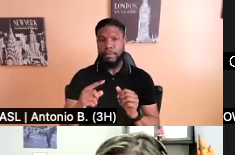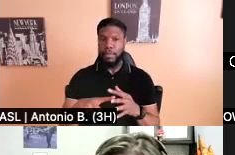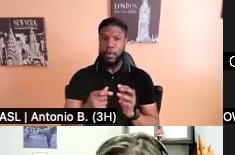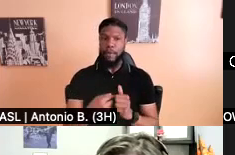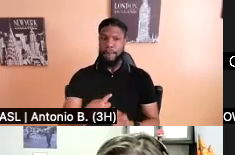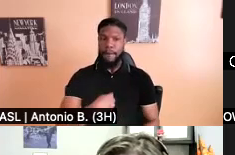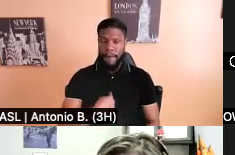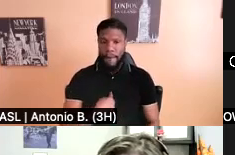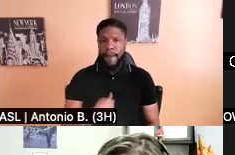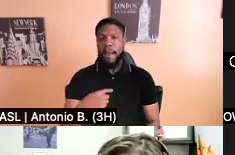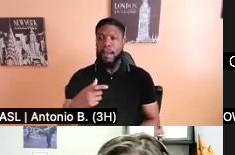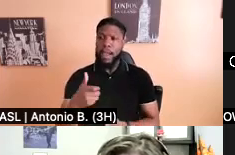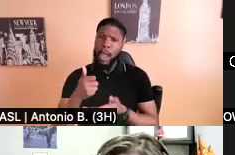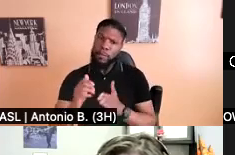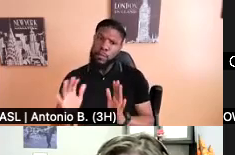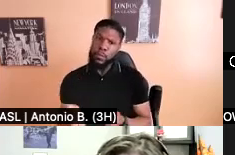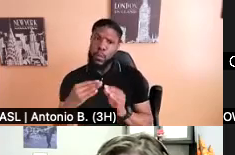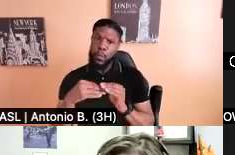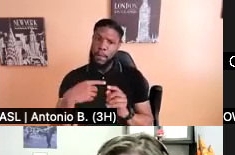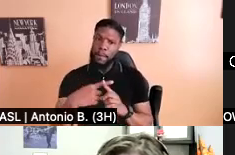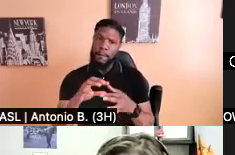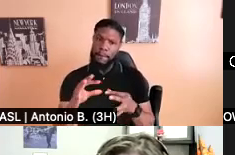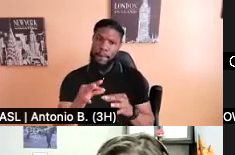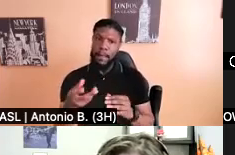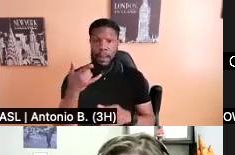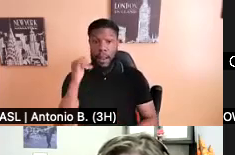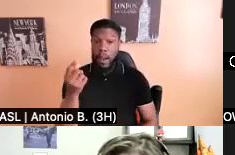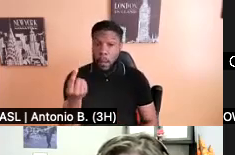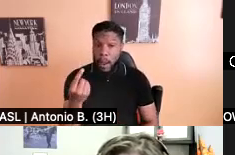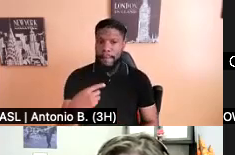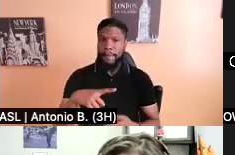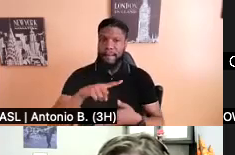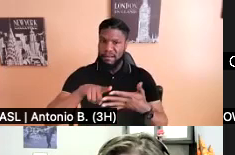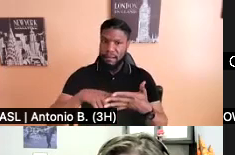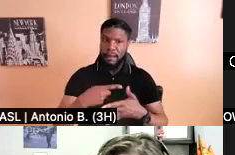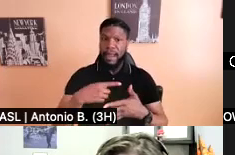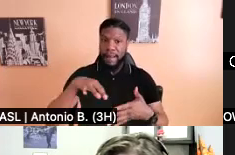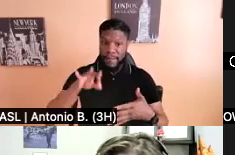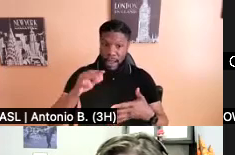with a positive comment include: "I found..." "I feel..." "I believe..."